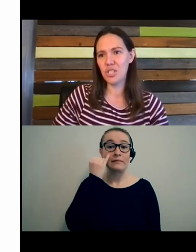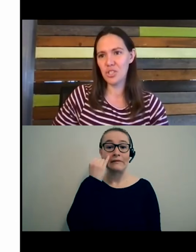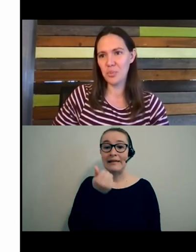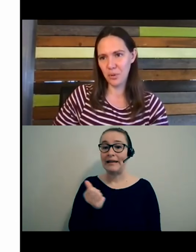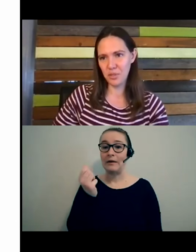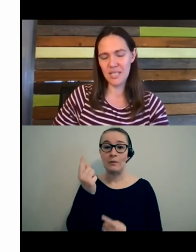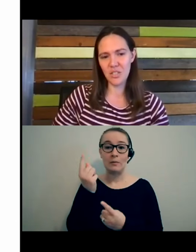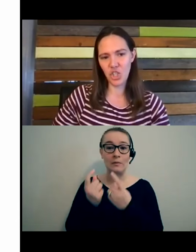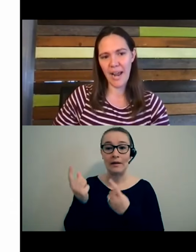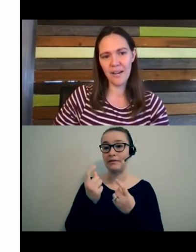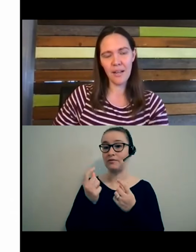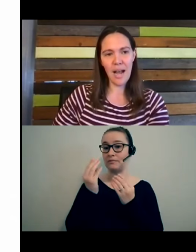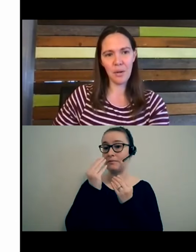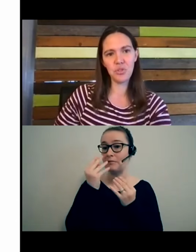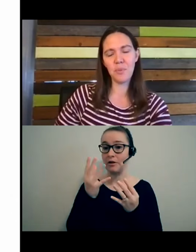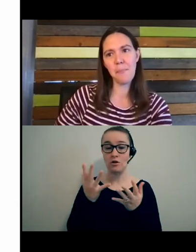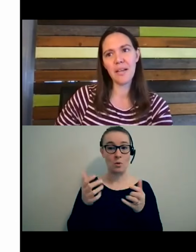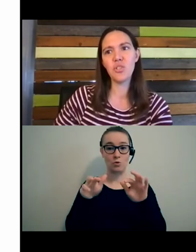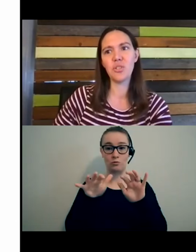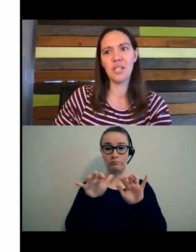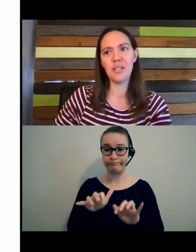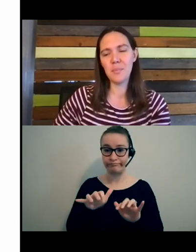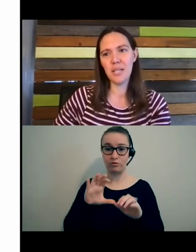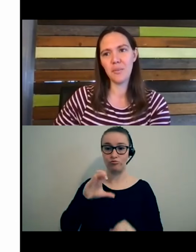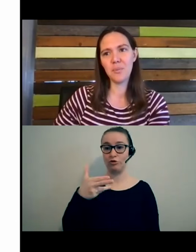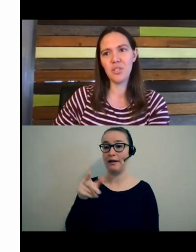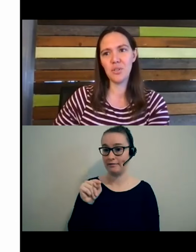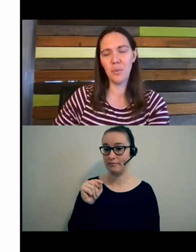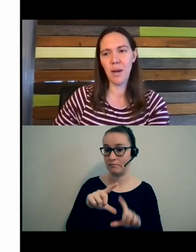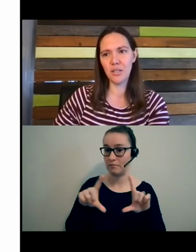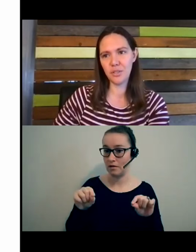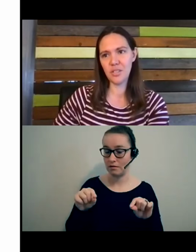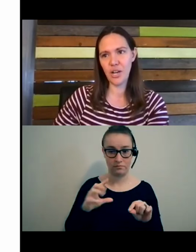to post it in the chat. I will do my best, during the Meetup, to monitor the chat,